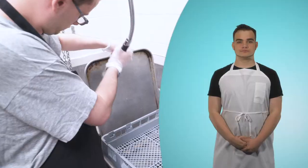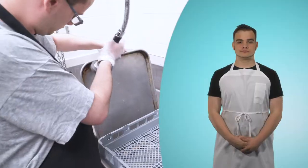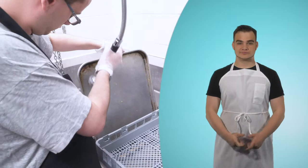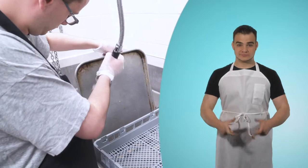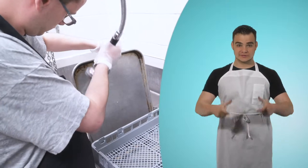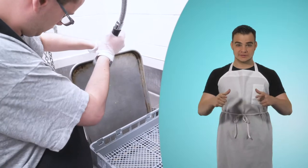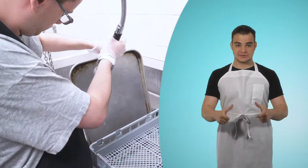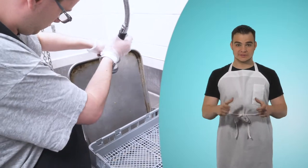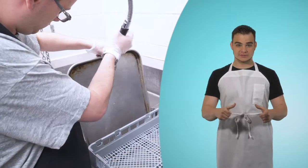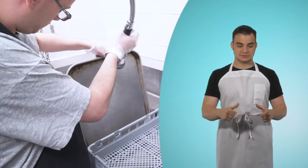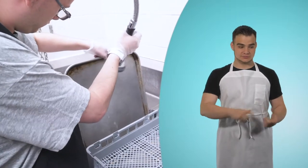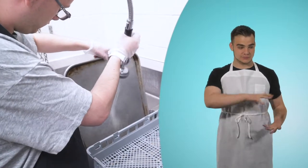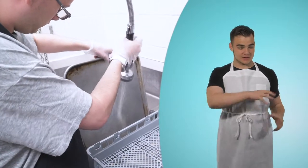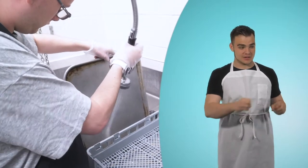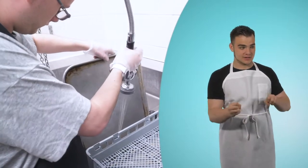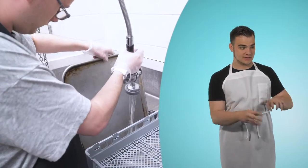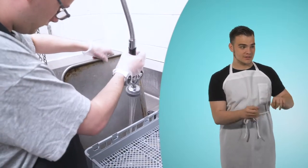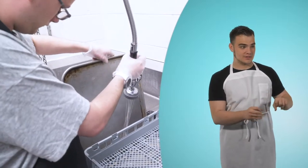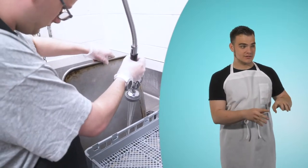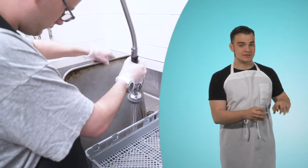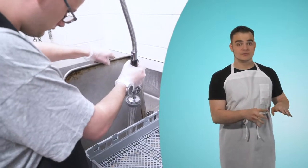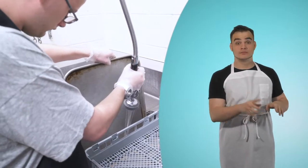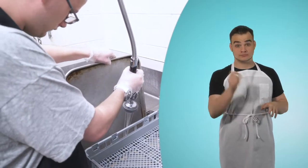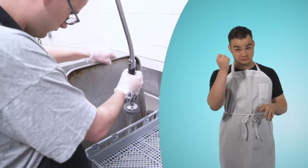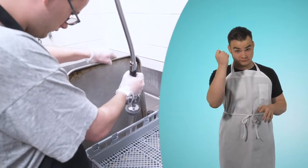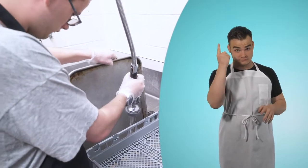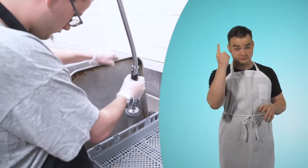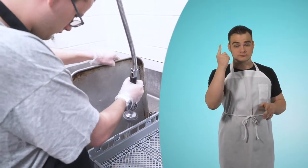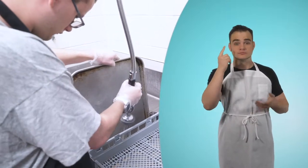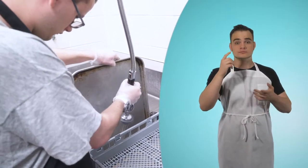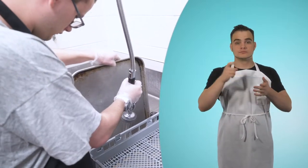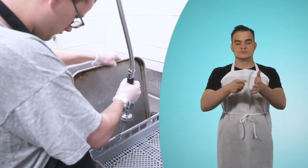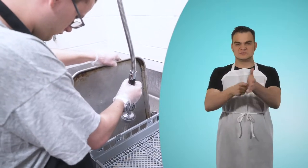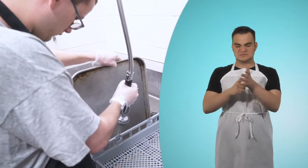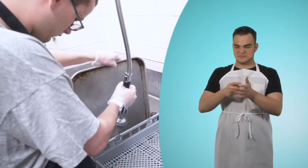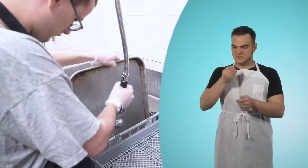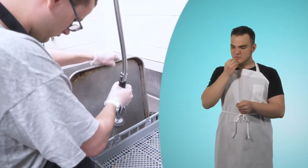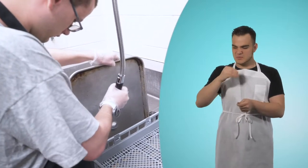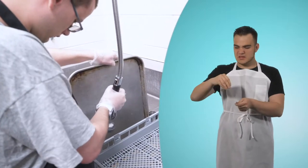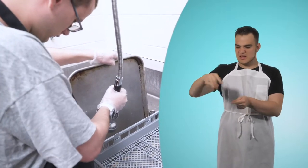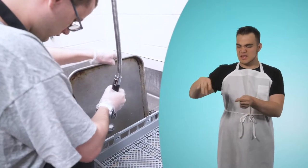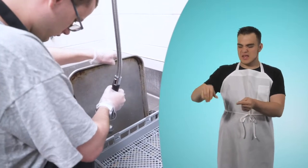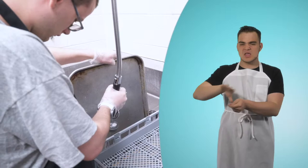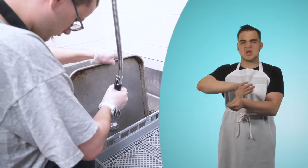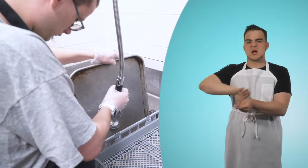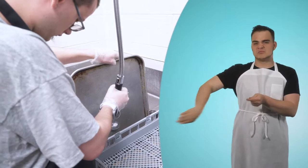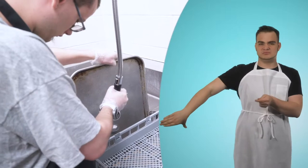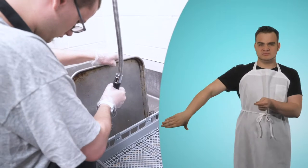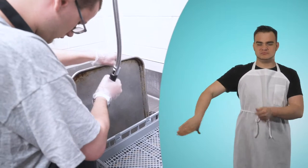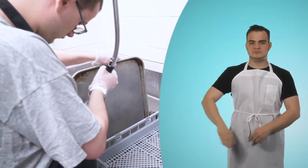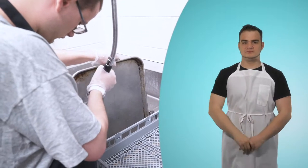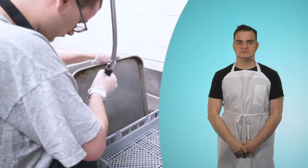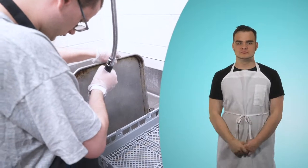Before you load the dishwasher, make sure to scrape off all loose food particles.